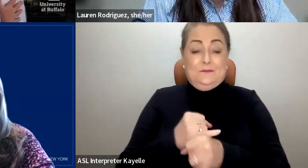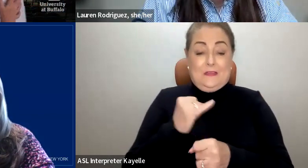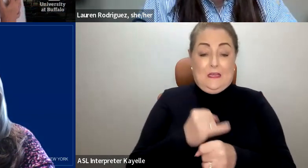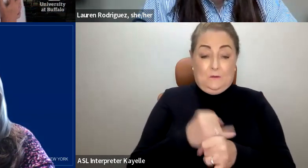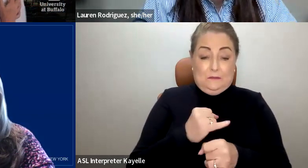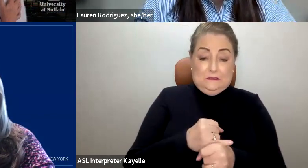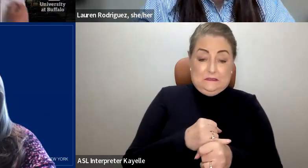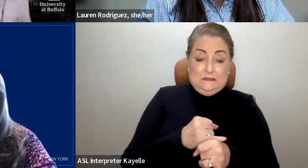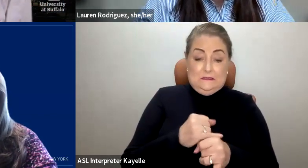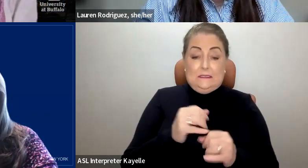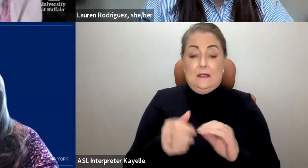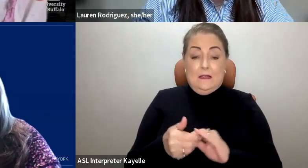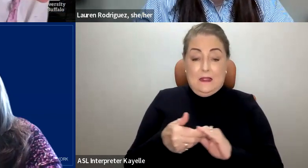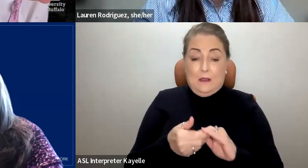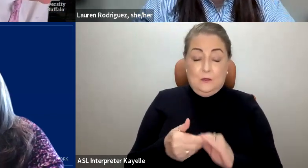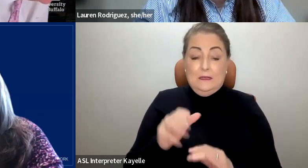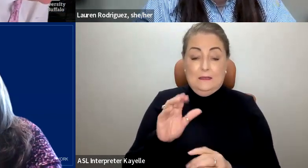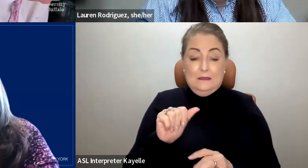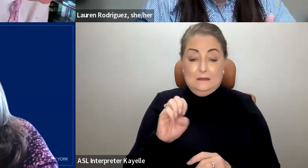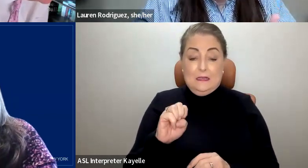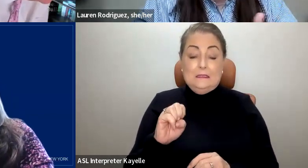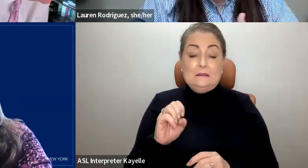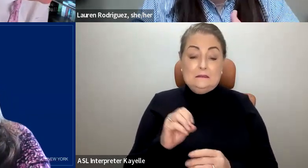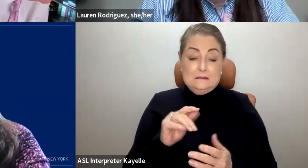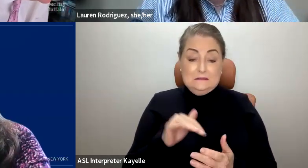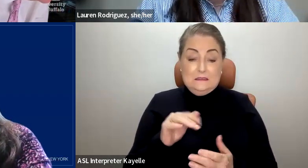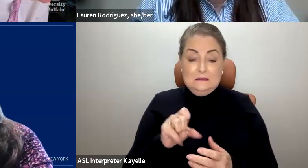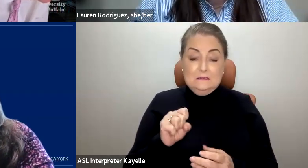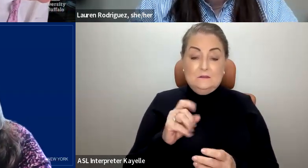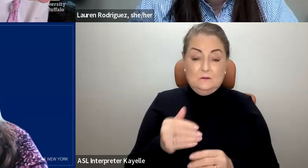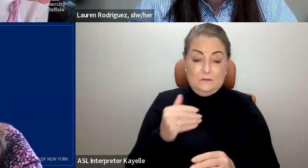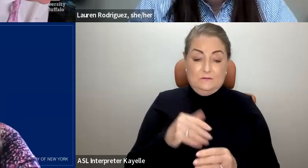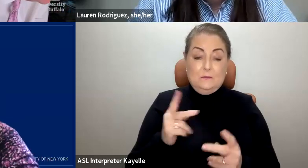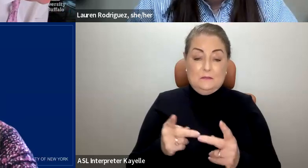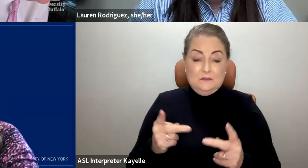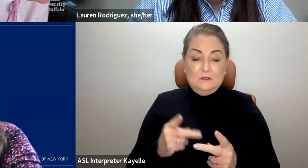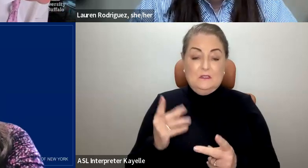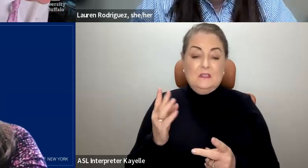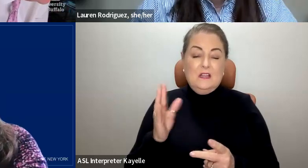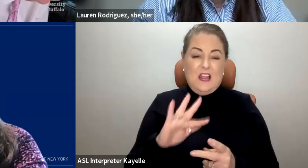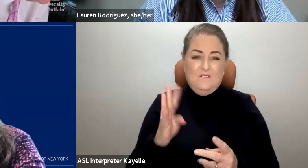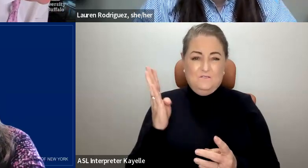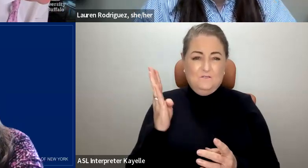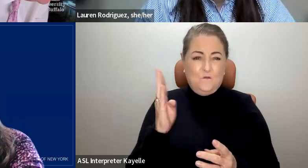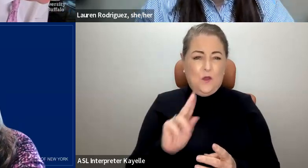So my previous position was at SUNY Purchase, and that was a campus of about 4000 students. And we really came at digital